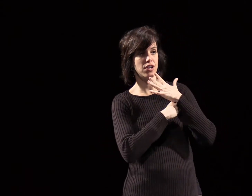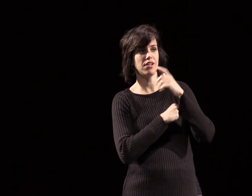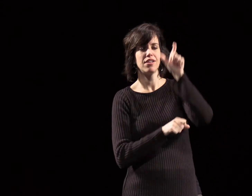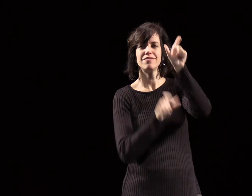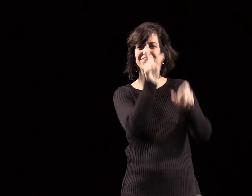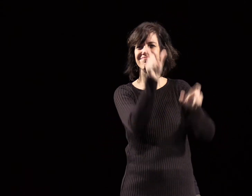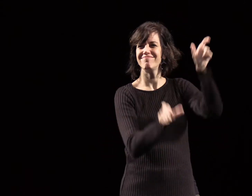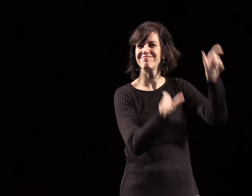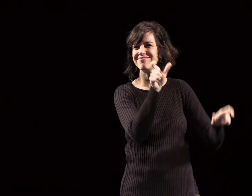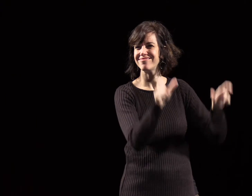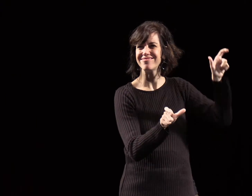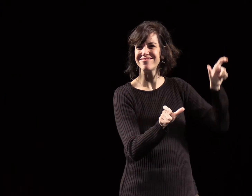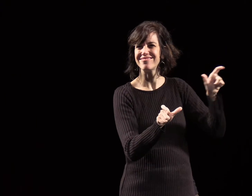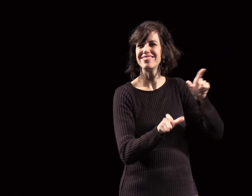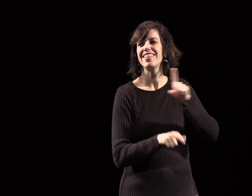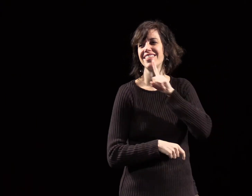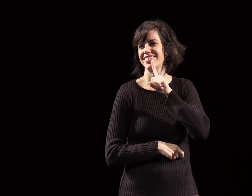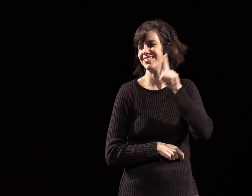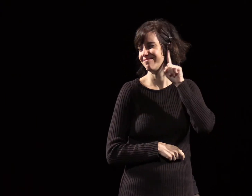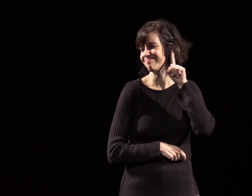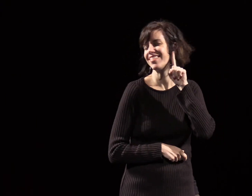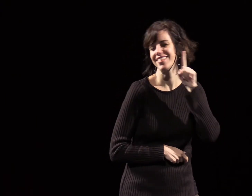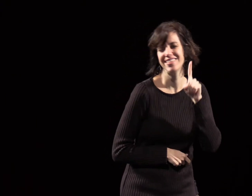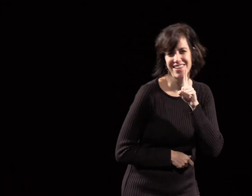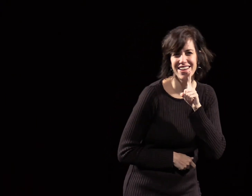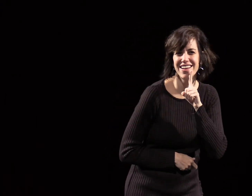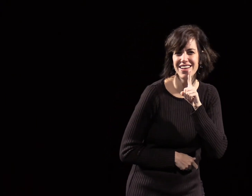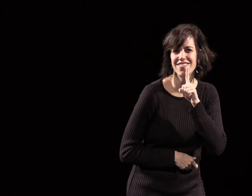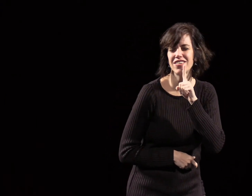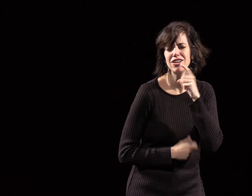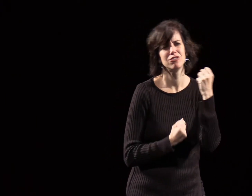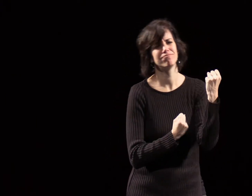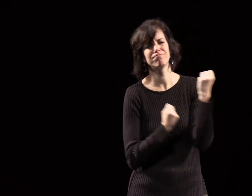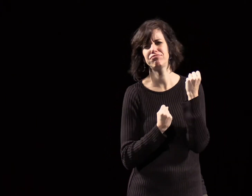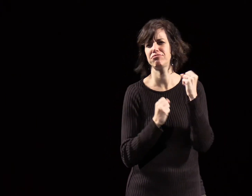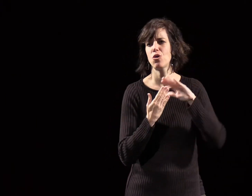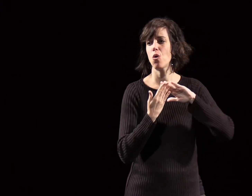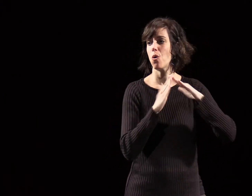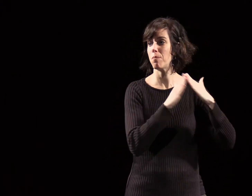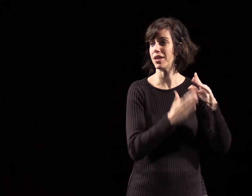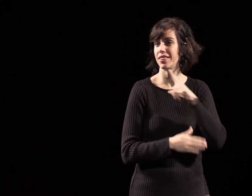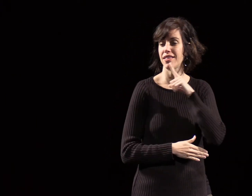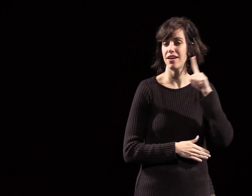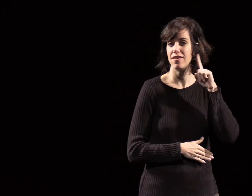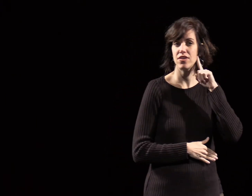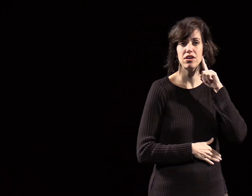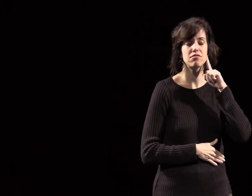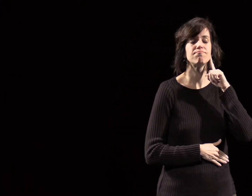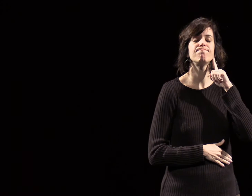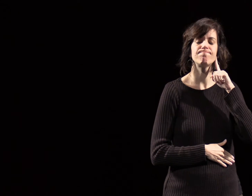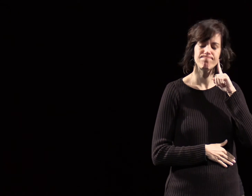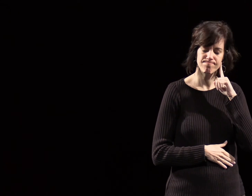My inspiration lies in people, specifically Deaf people and the Deaf community.